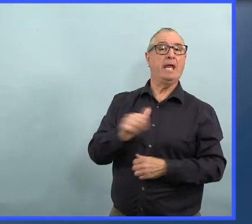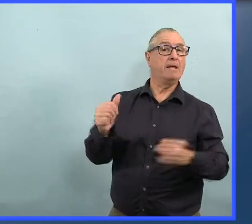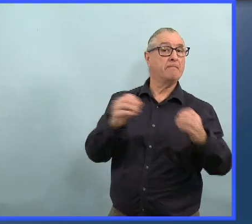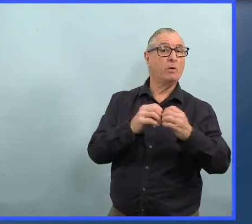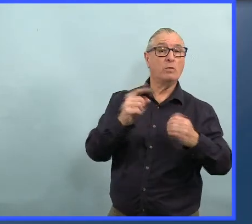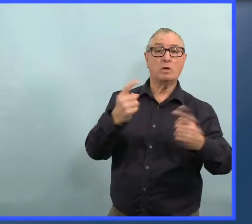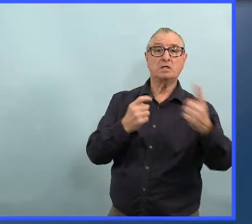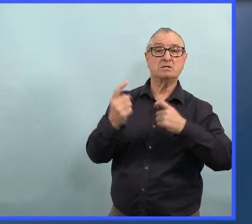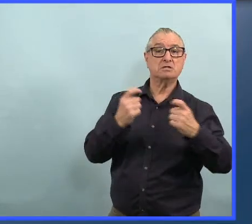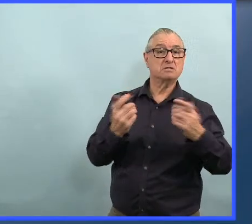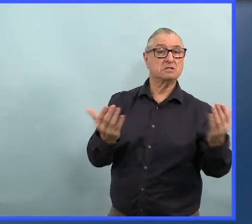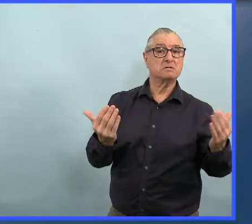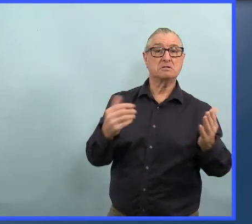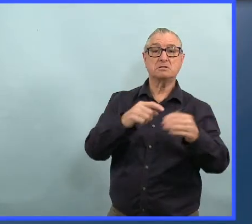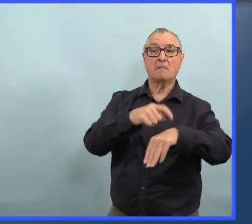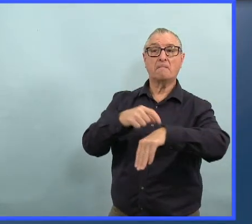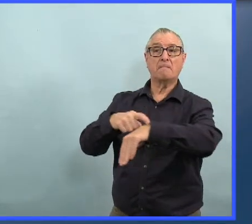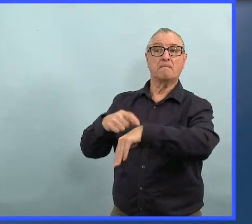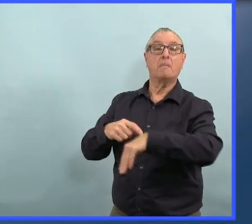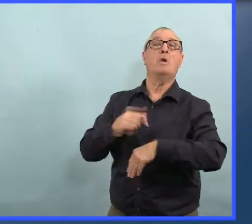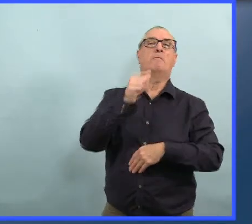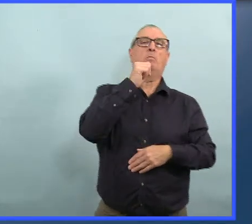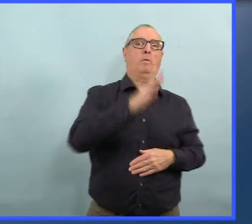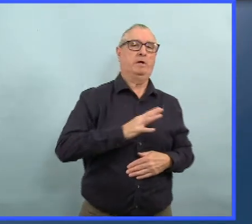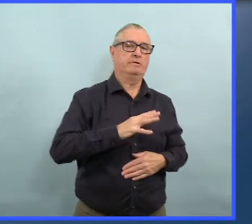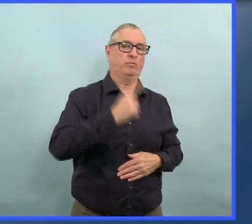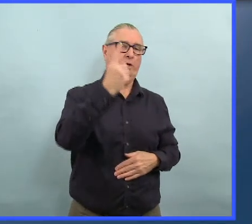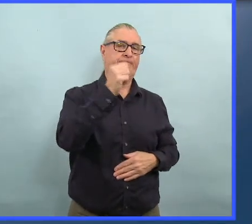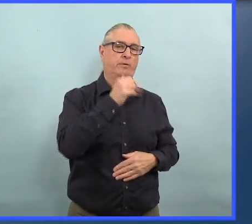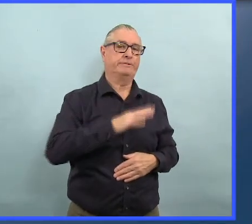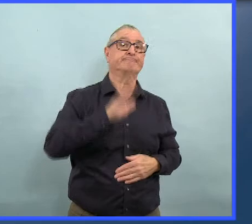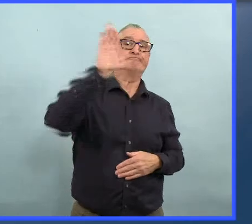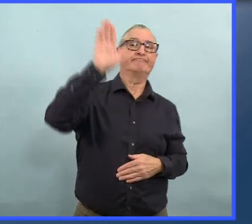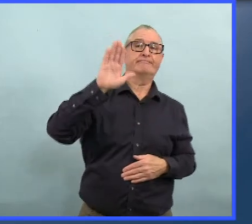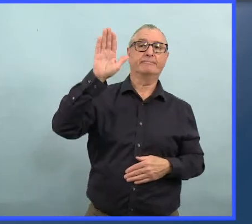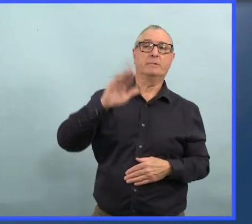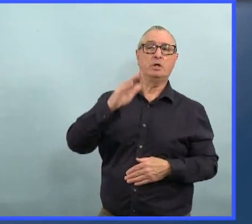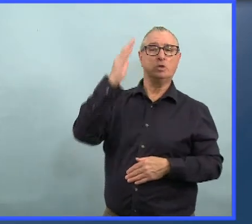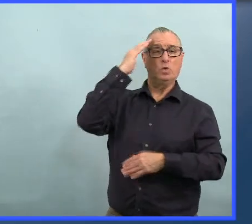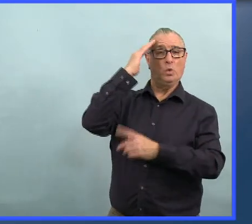um i just had one in terms of the booster being given out right now because when i received mine